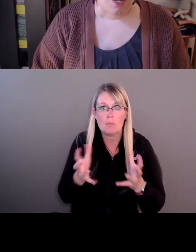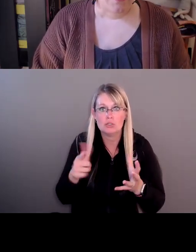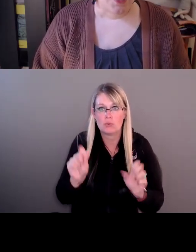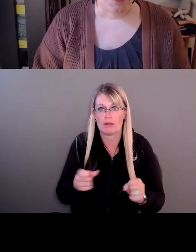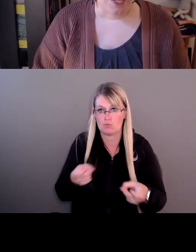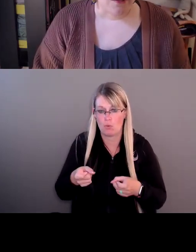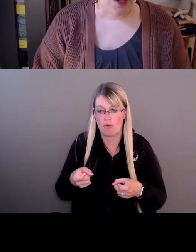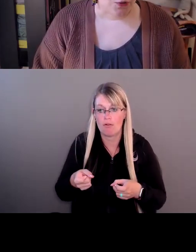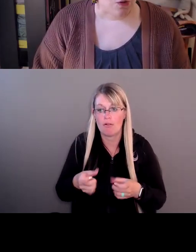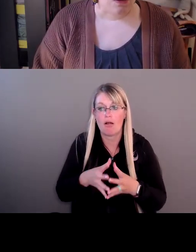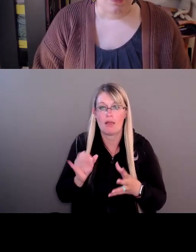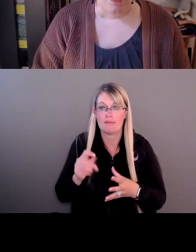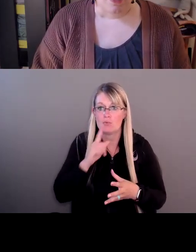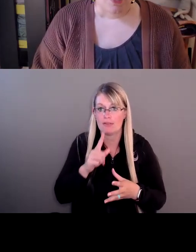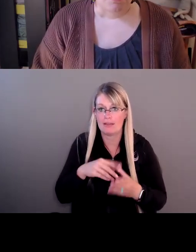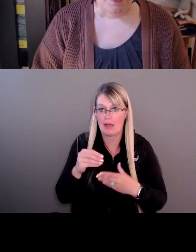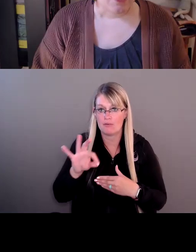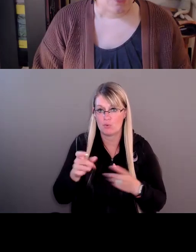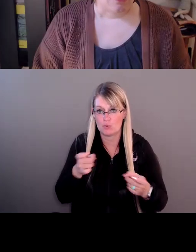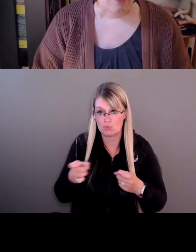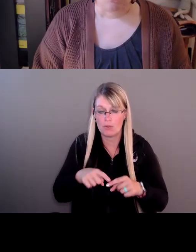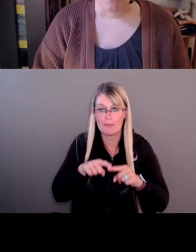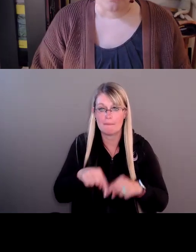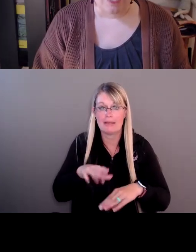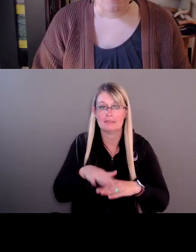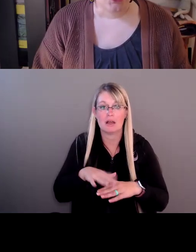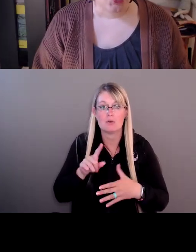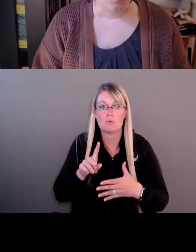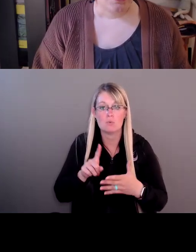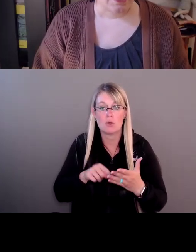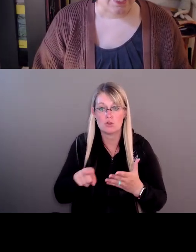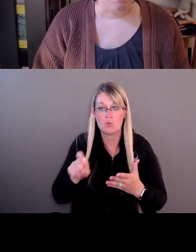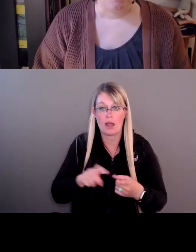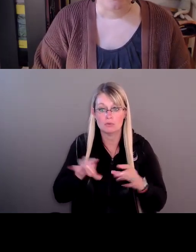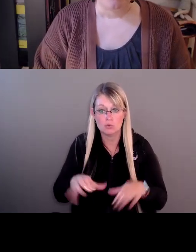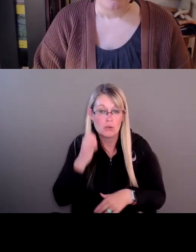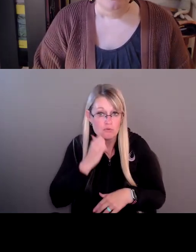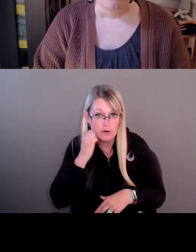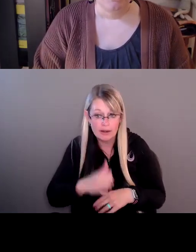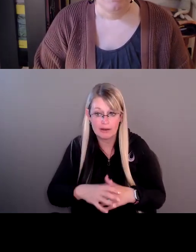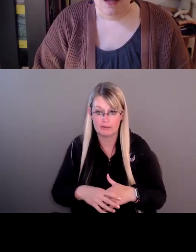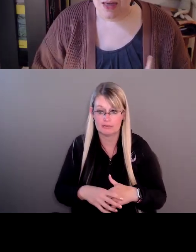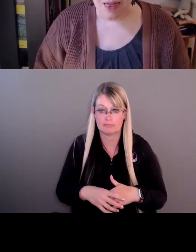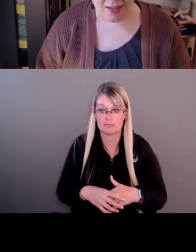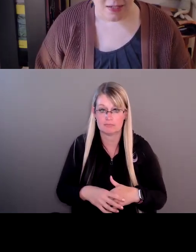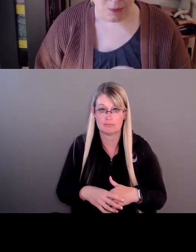of it is really out of your control based on what you are having to do day today. And this is where